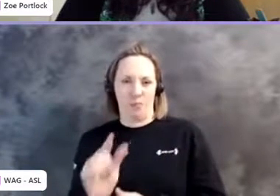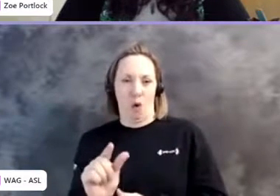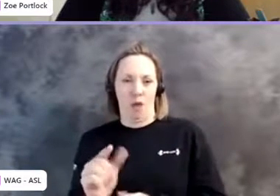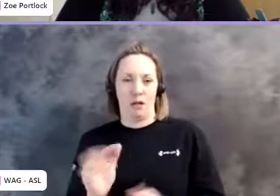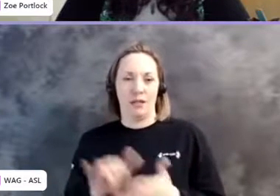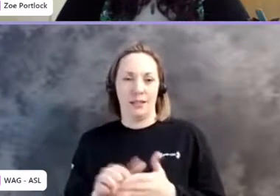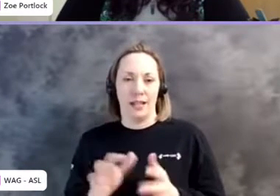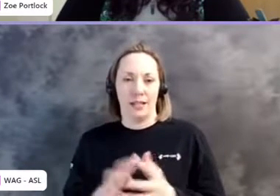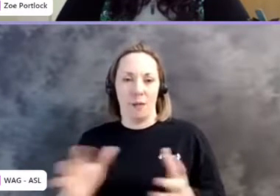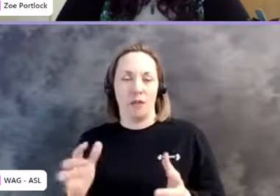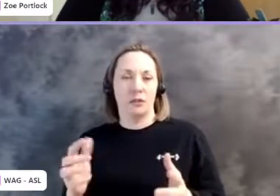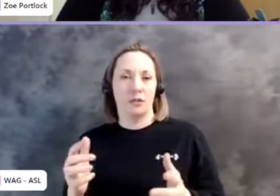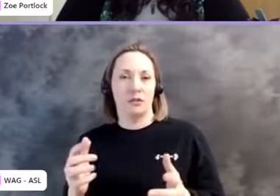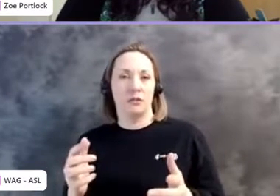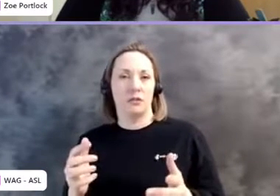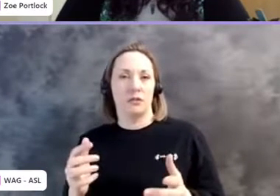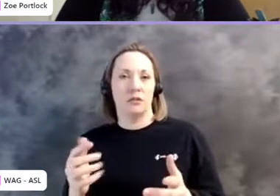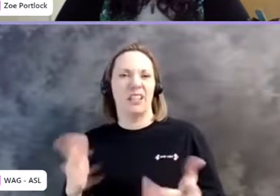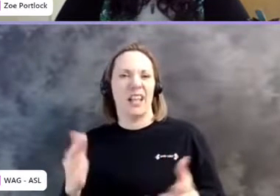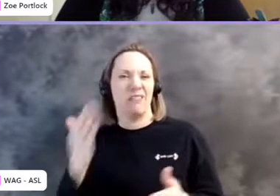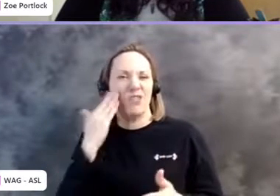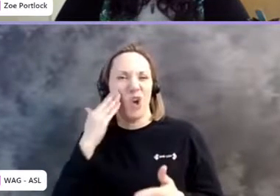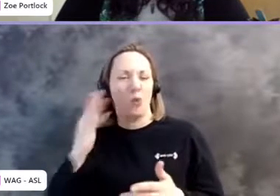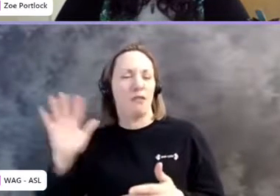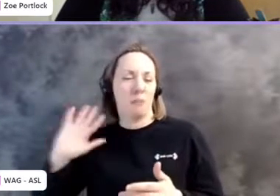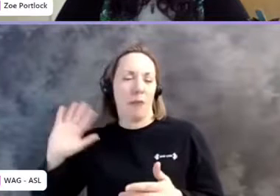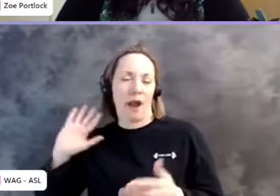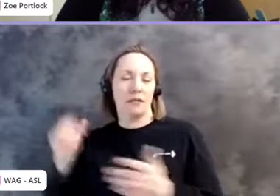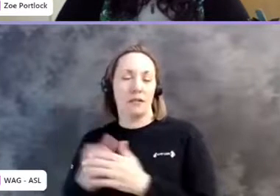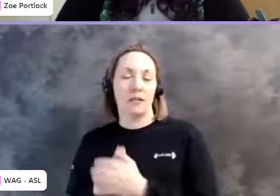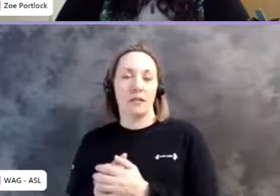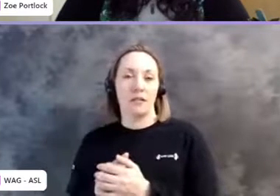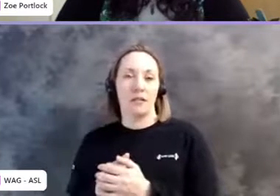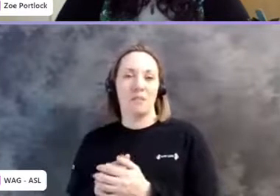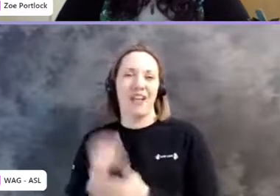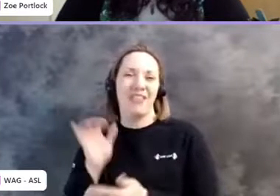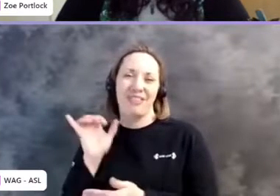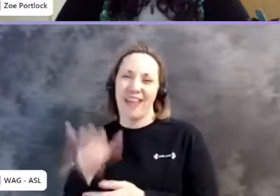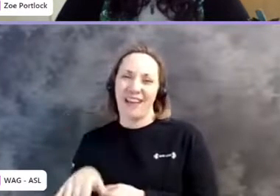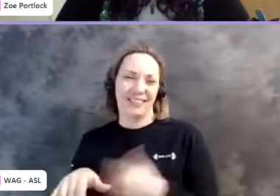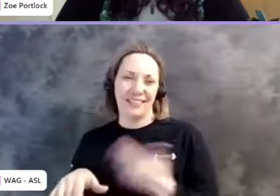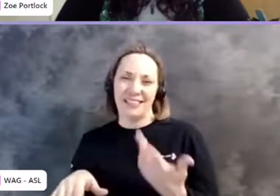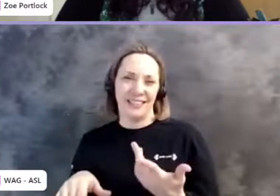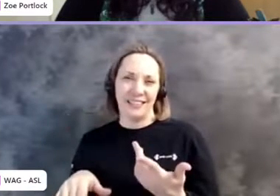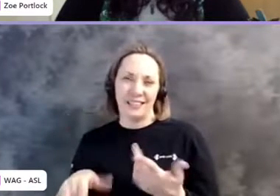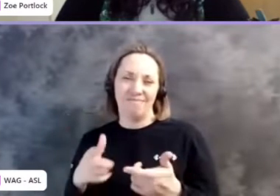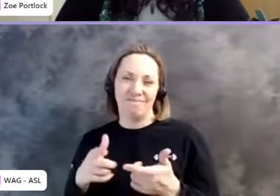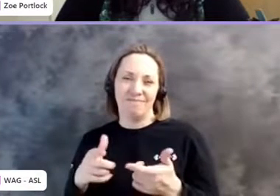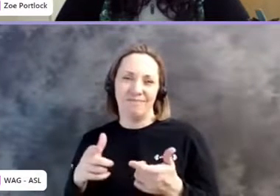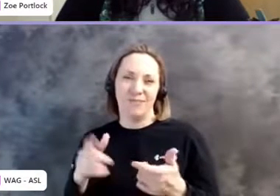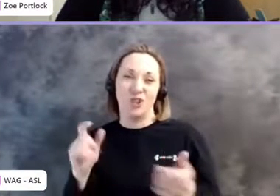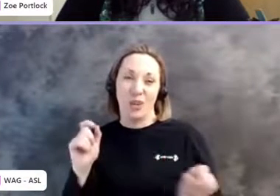And so oftentimes leadership wants to narrow in on something really small because that's the numbers